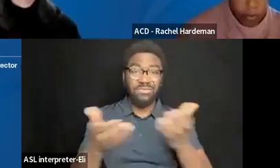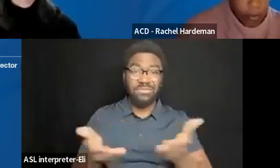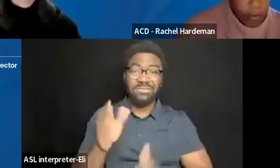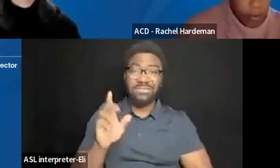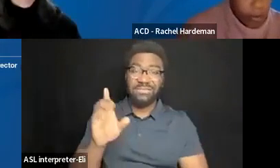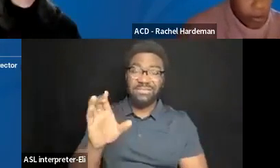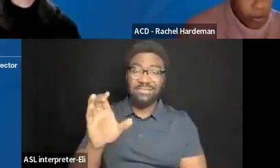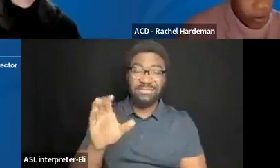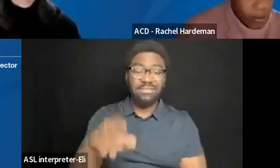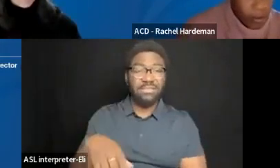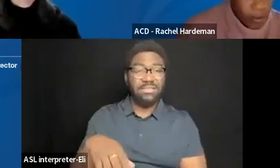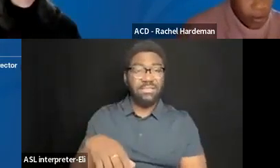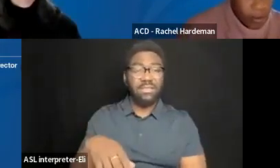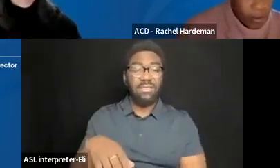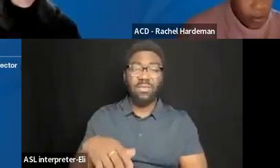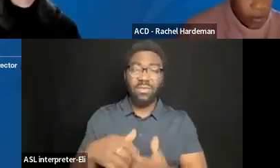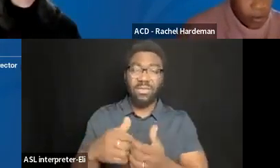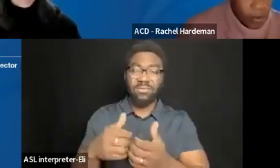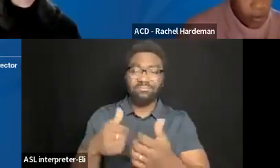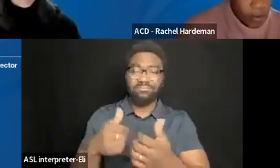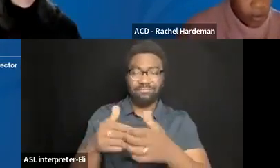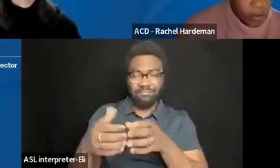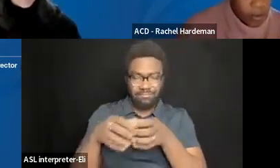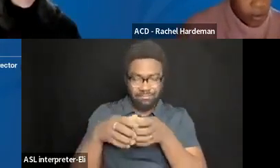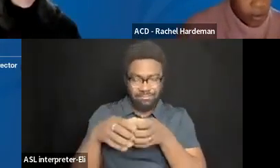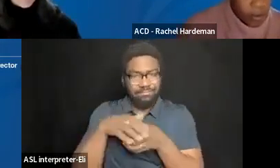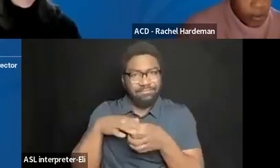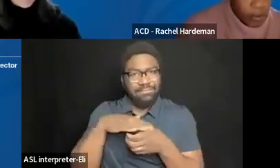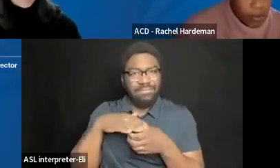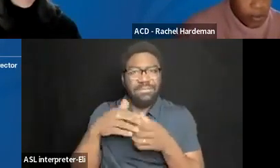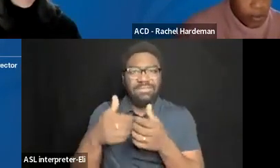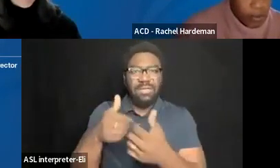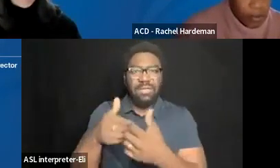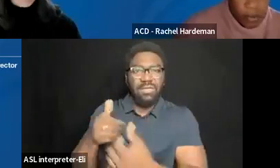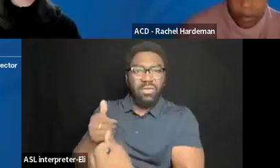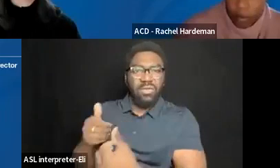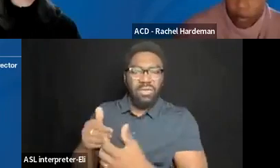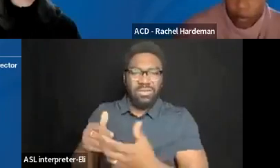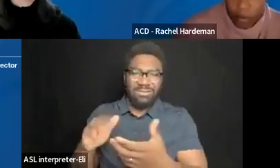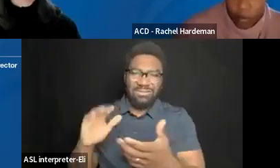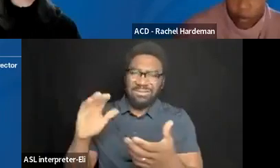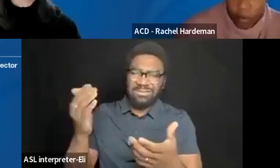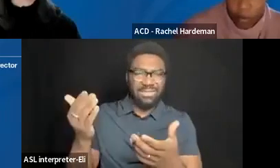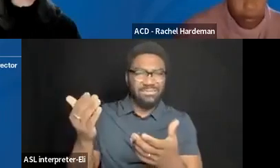with siloing, and you're right, there's been too much siloing between communicable and non-communicable diseases,